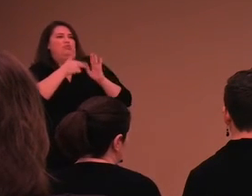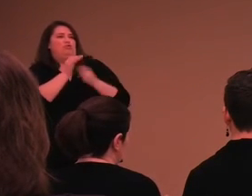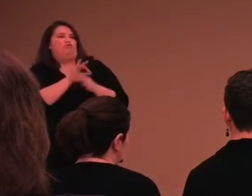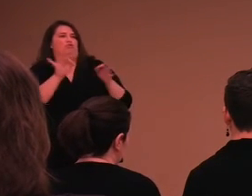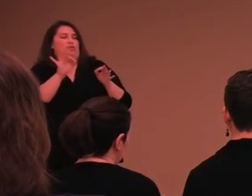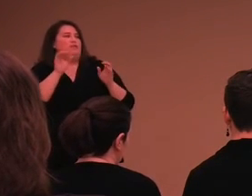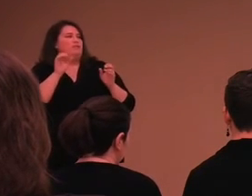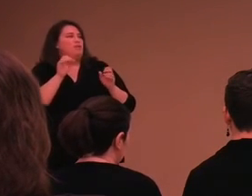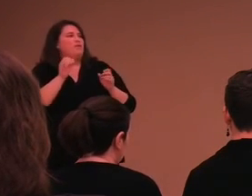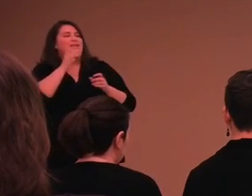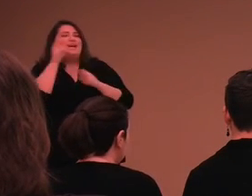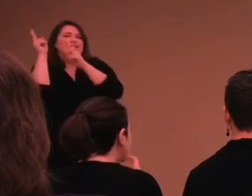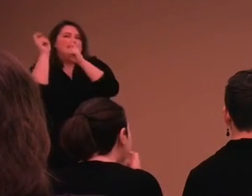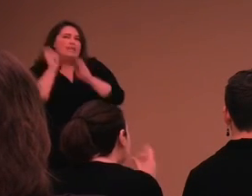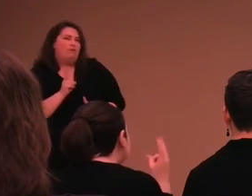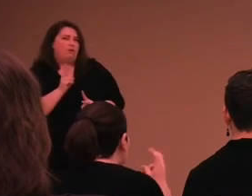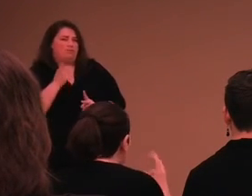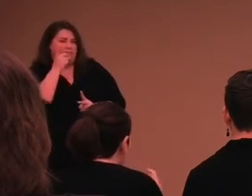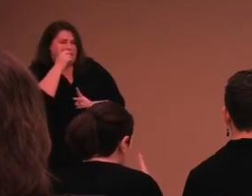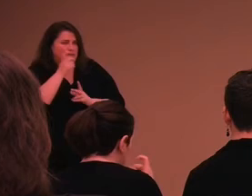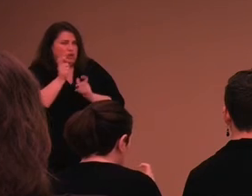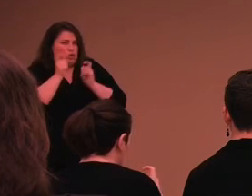Not download them because that would be a huge download